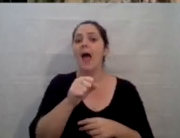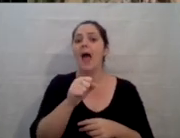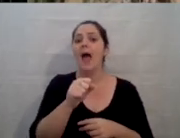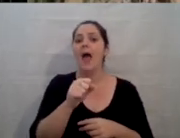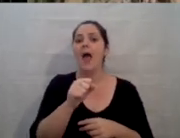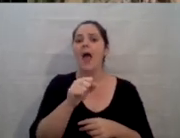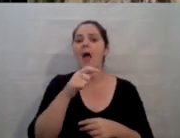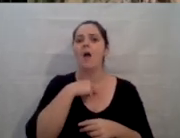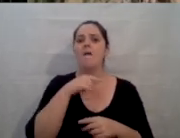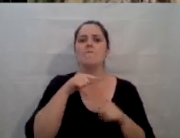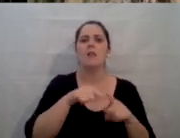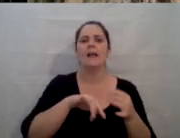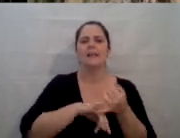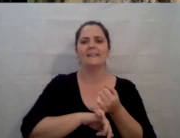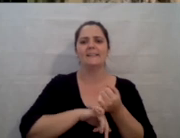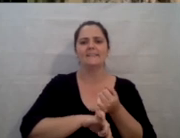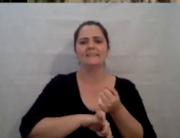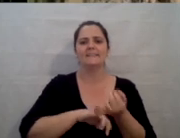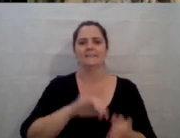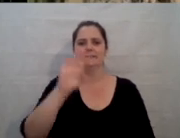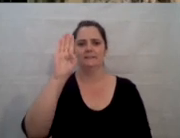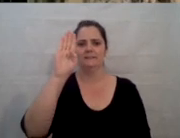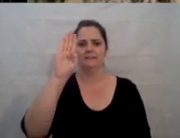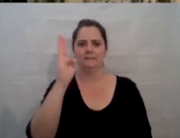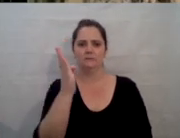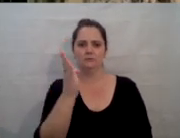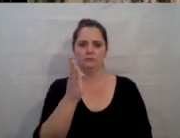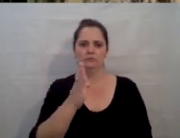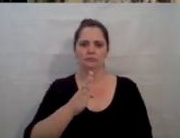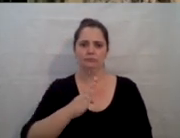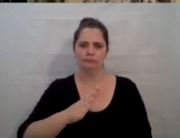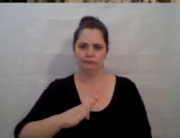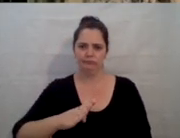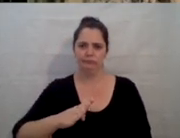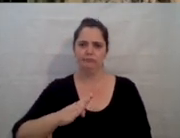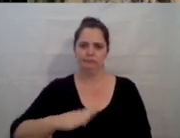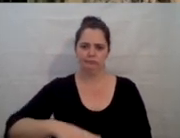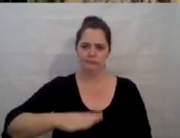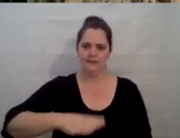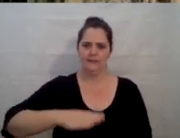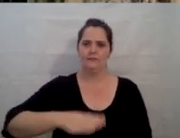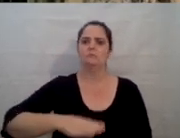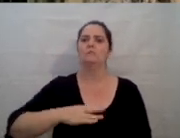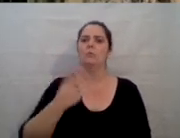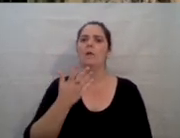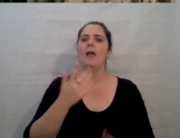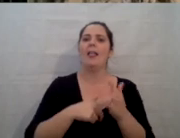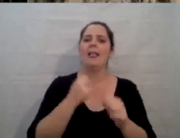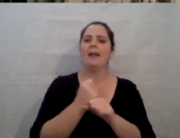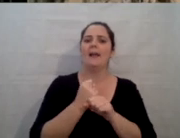that S-curve that goes through his whole body like that, down to his weight-bearing leg there.